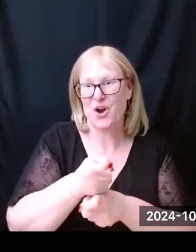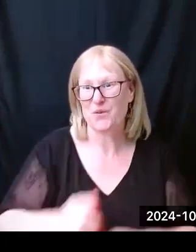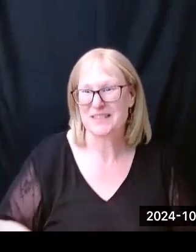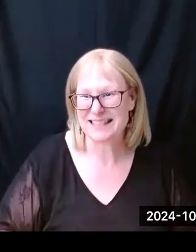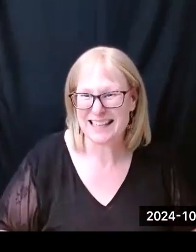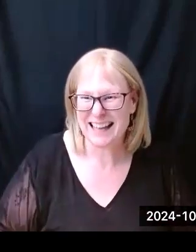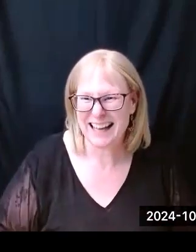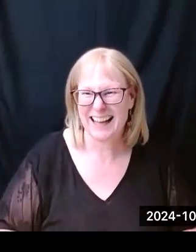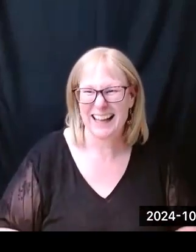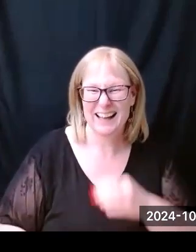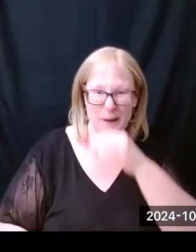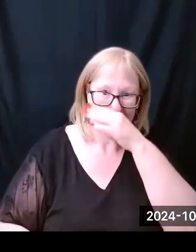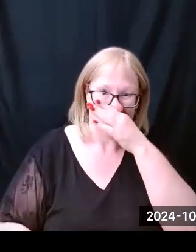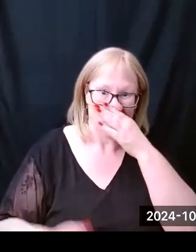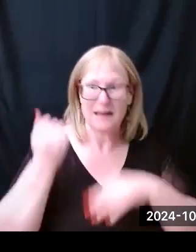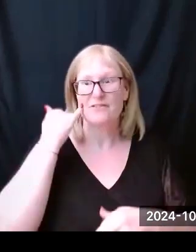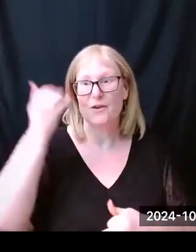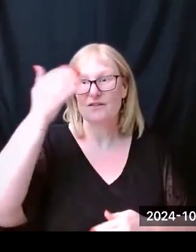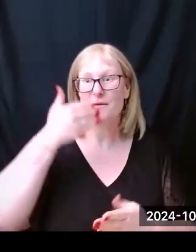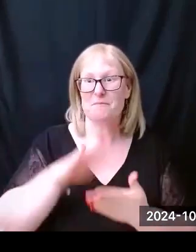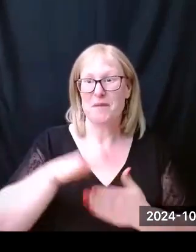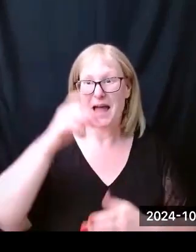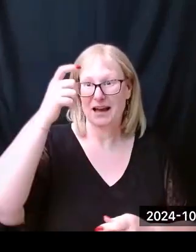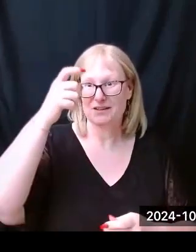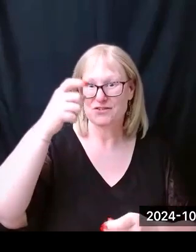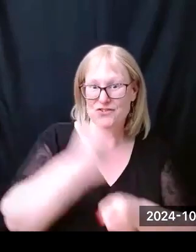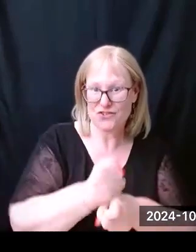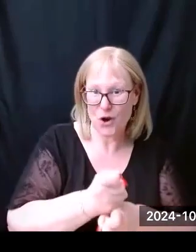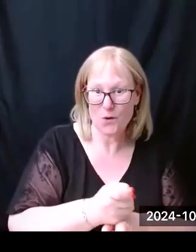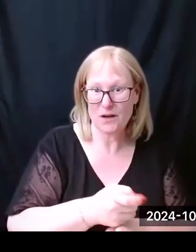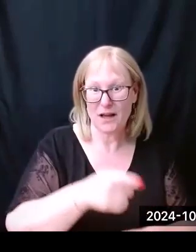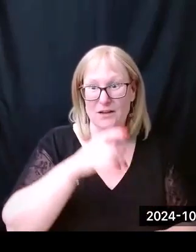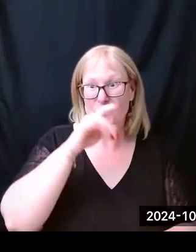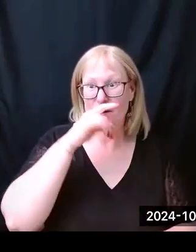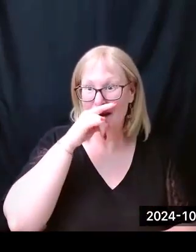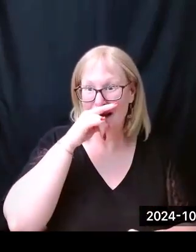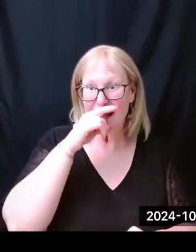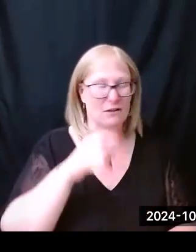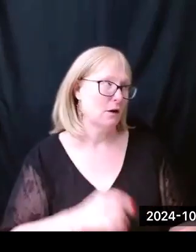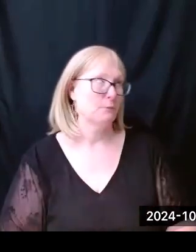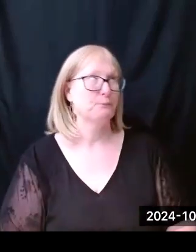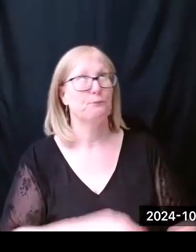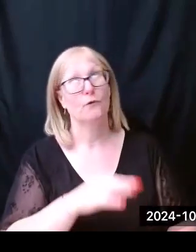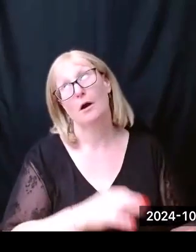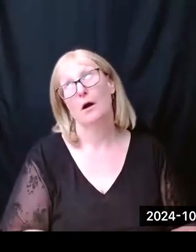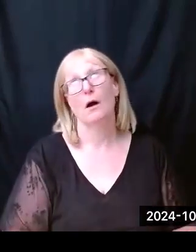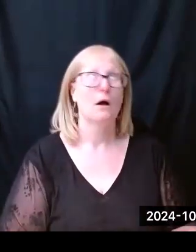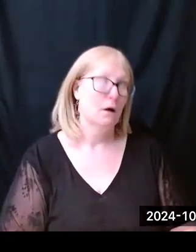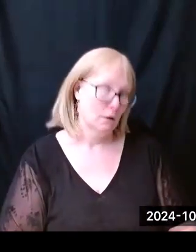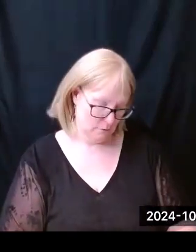If you make a bad joke and your kid rolls their eyes, that's a point. In improv, we're like, ding, that counts just